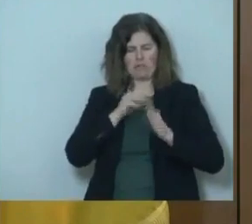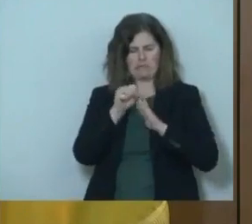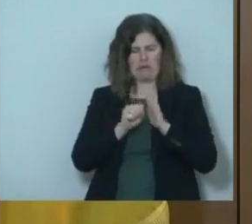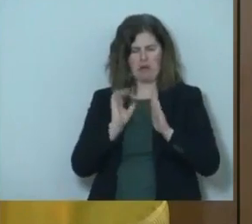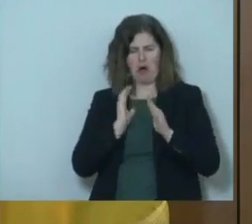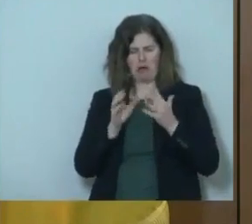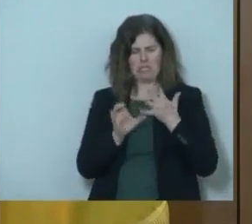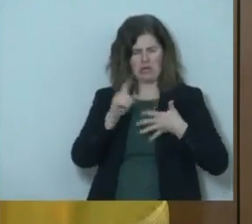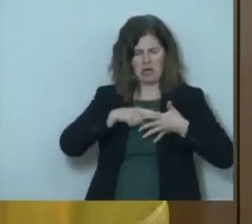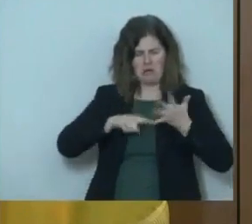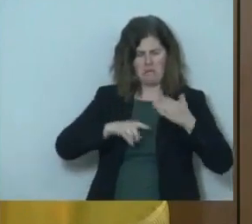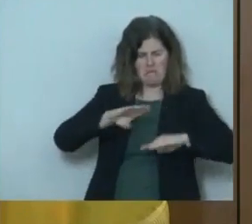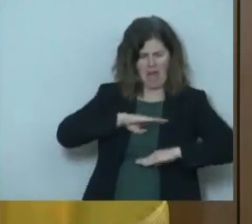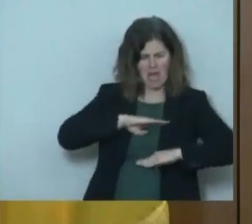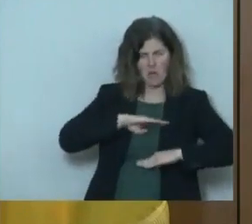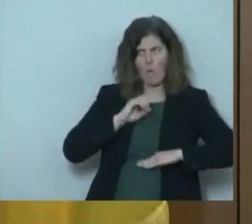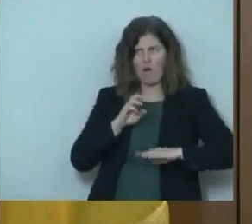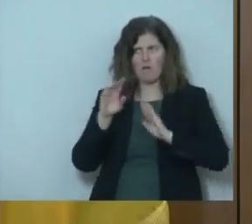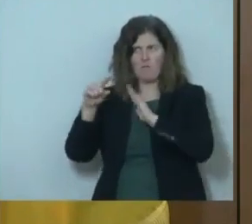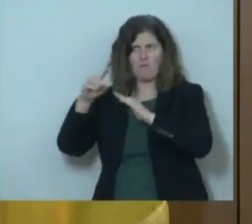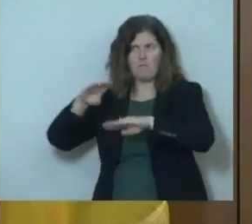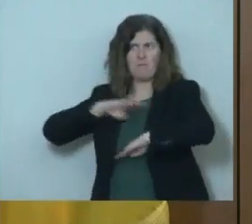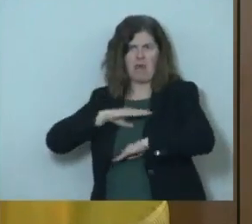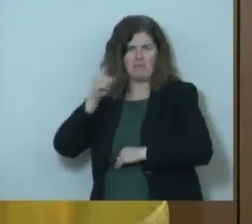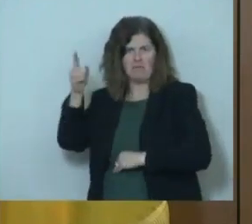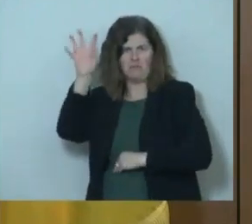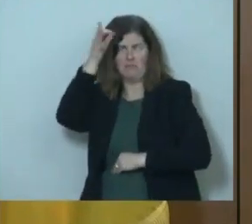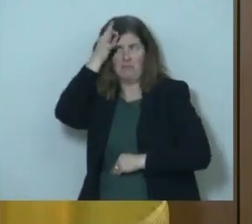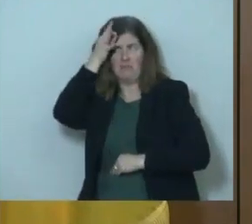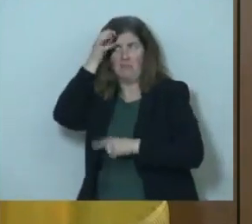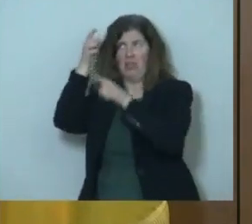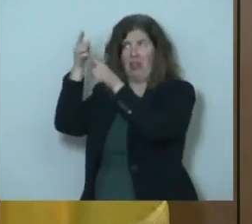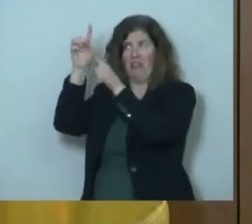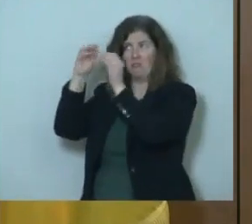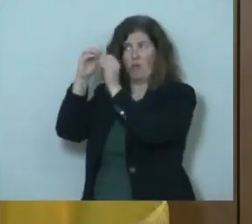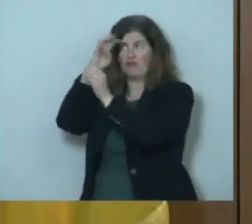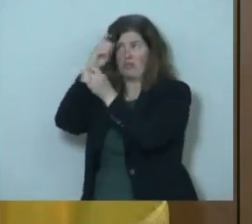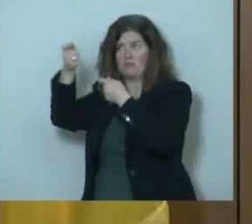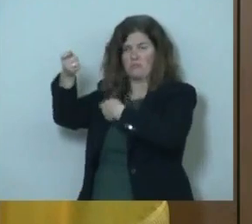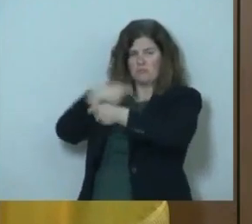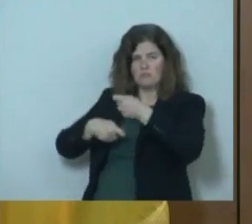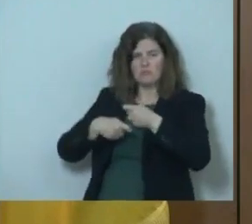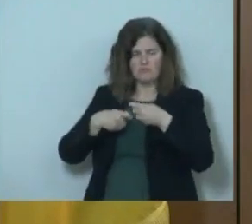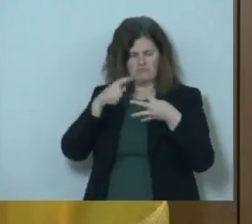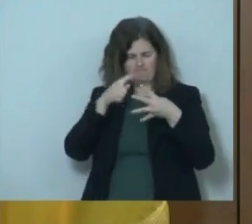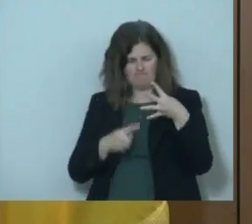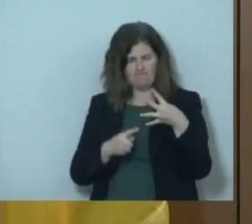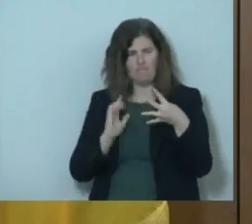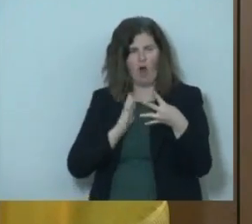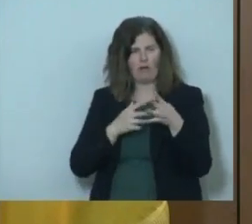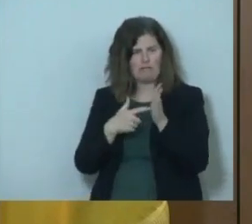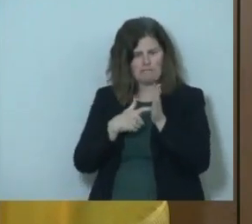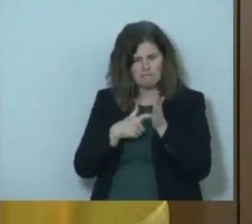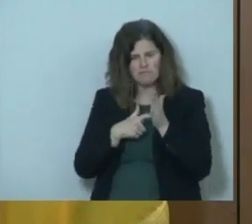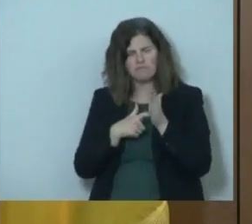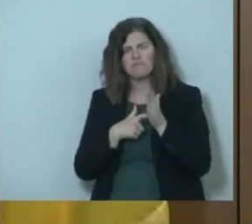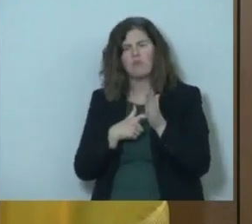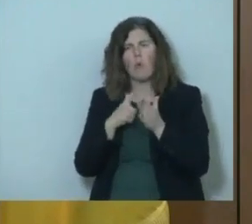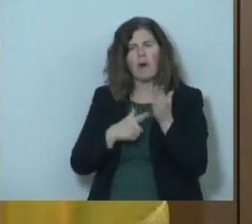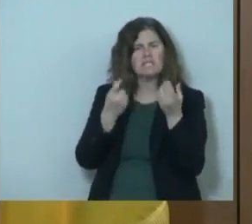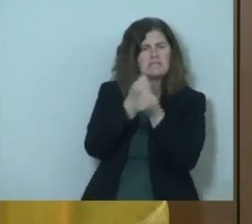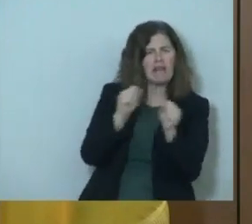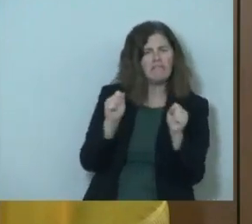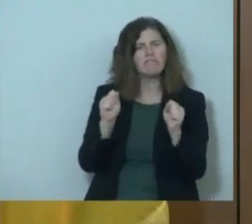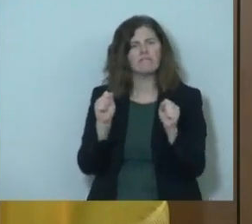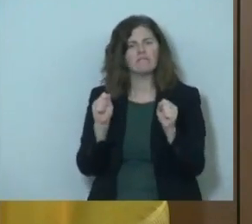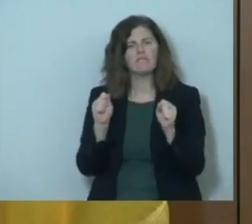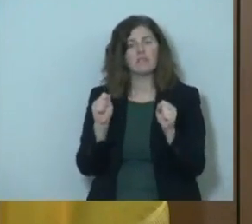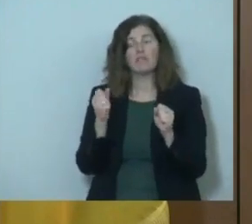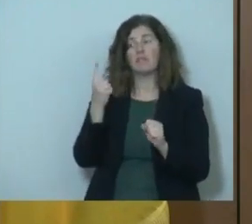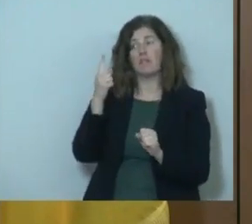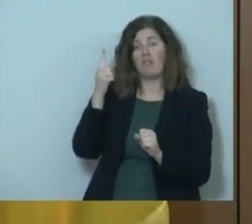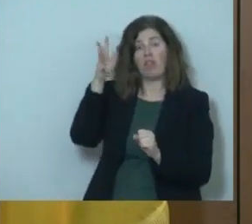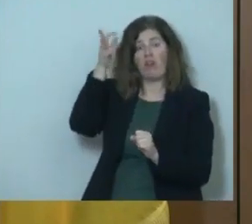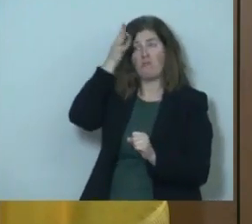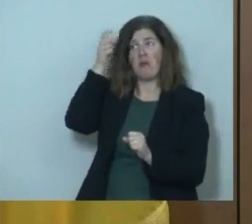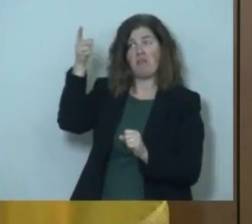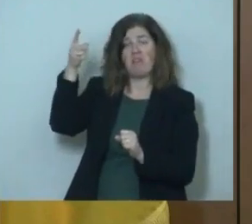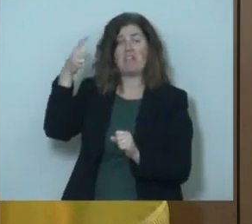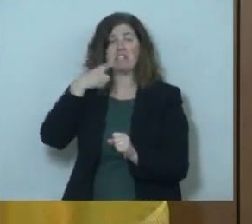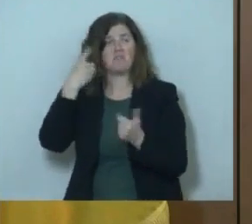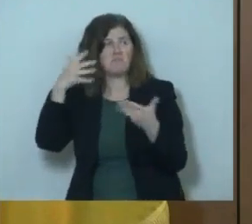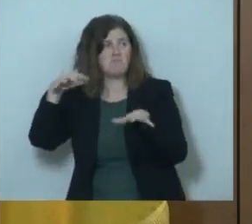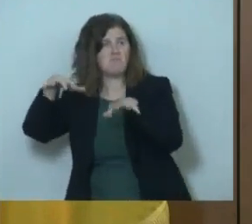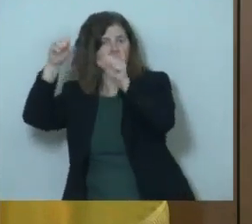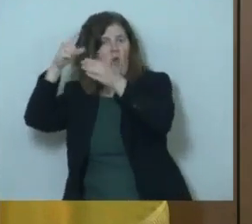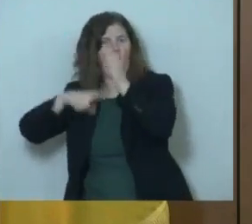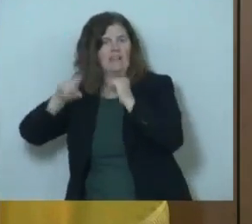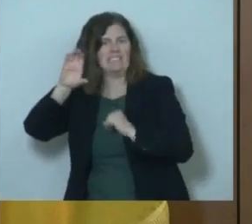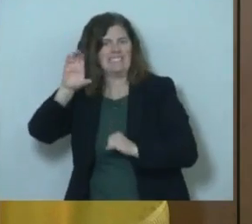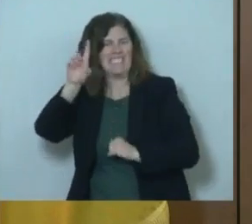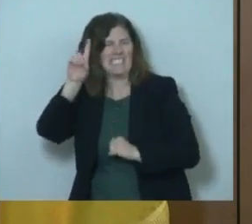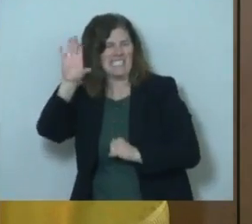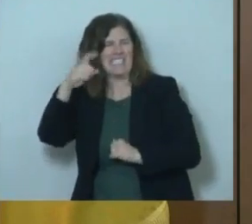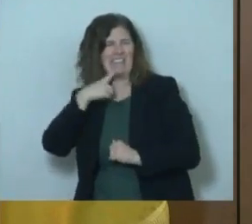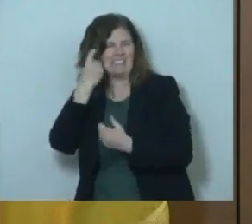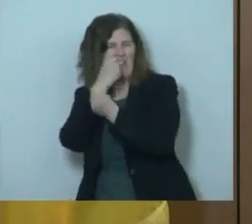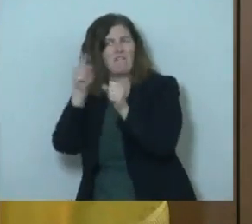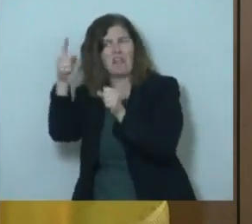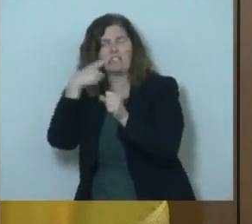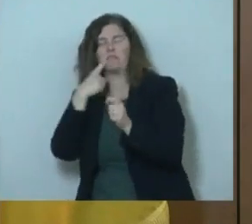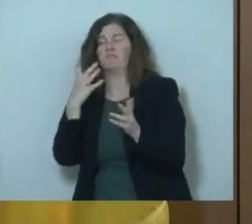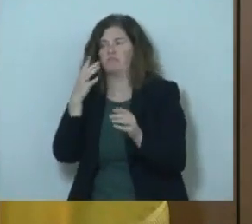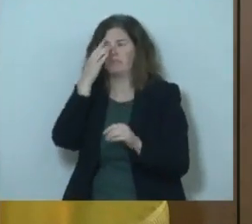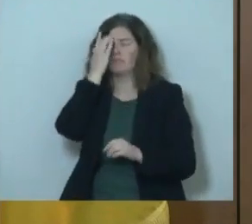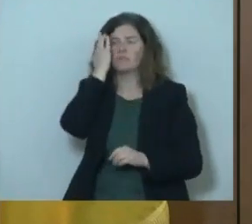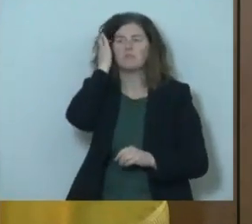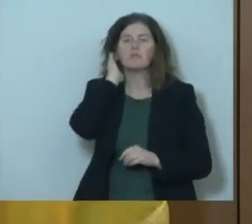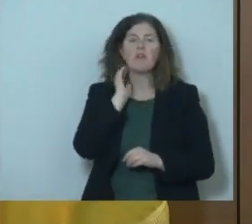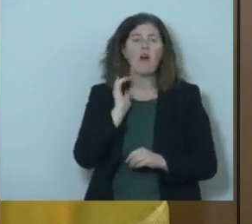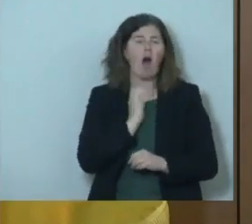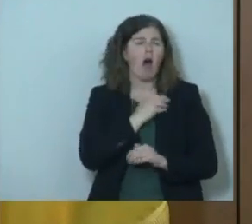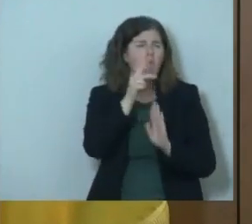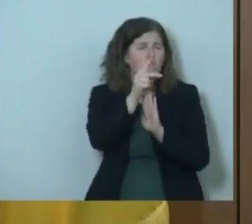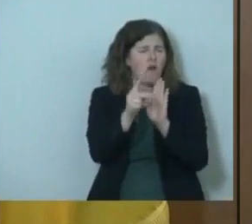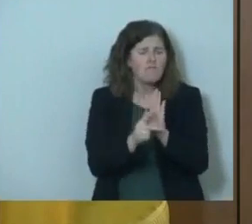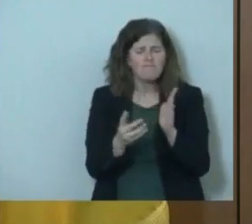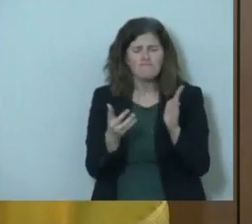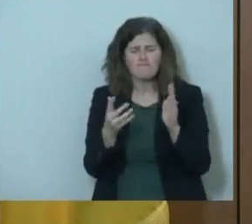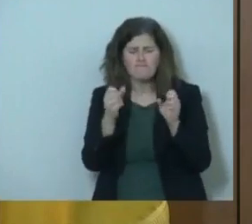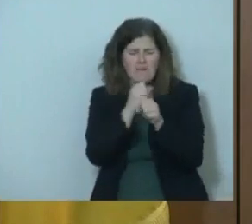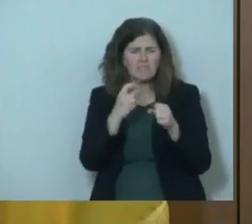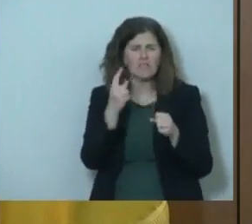THE STATE DECIDED FOR A NUMBER OF REASONS TO REOPEN BASED ON WHETHER OR NOT THEY MAKE THEIR OWN CRITERIA OR IN LIEU OF CDC INITIAL GUIDANCE OF WHAT WAS SAFE WHICH THE WHITE HOUSE